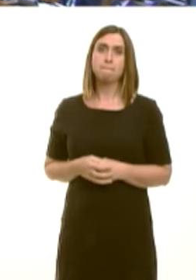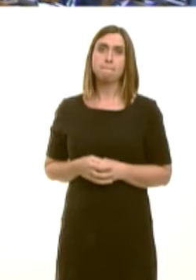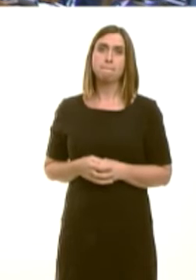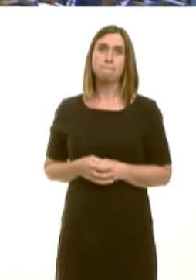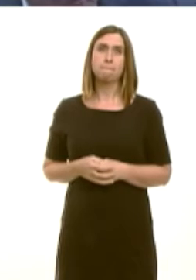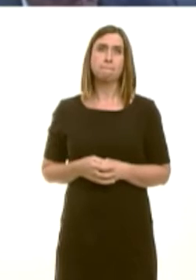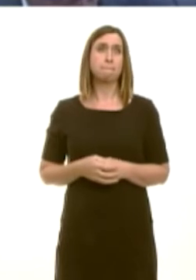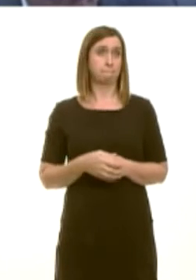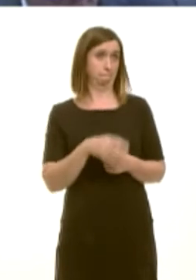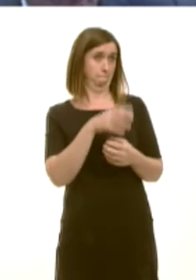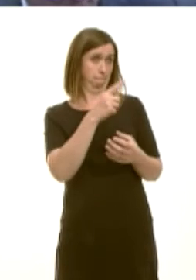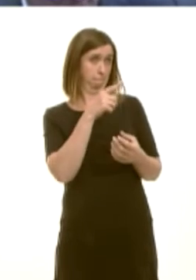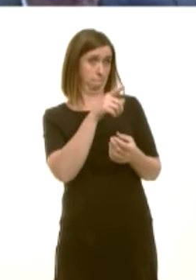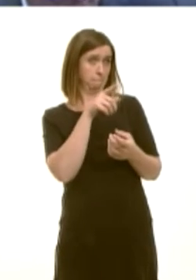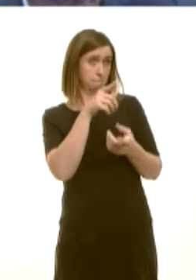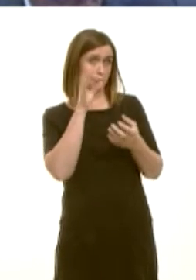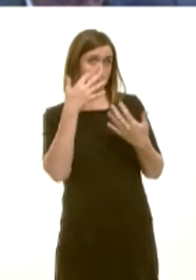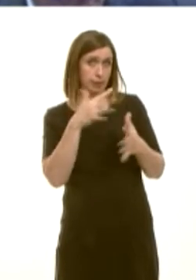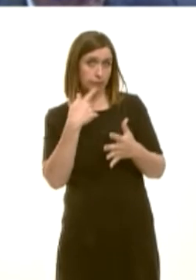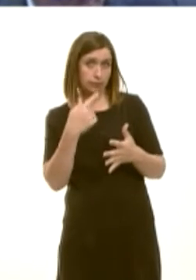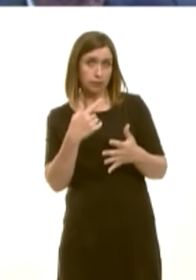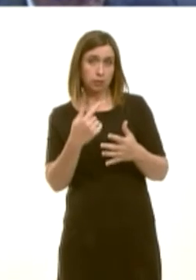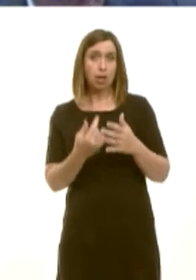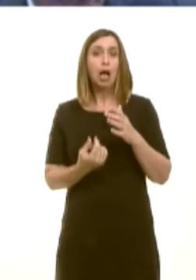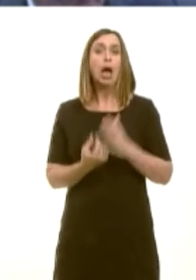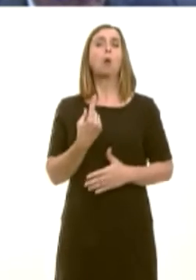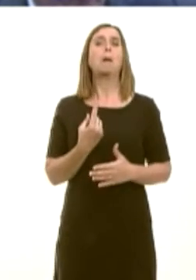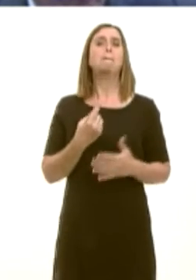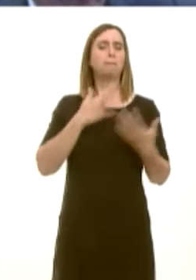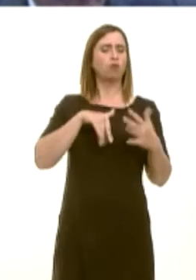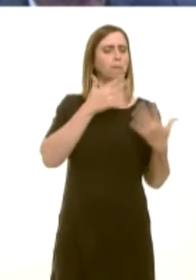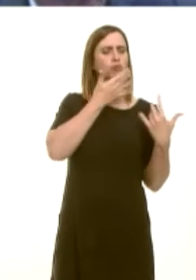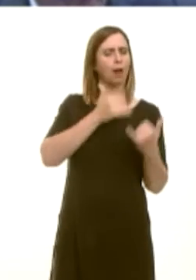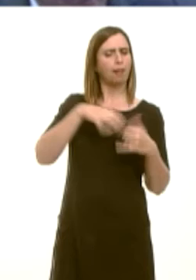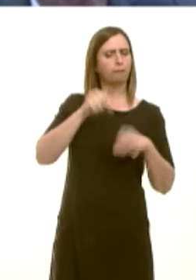youíve just made between the outcome of the trial and the decision process is a new factor,